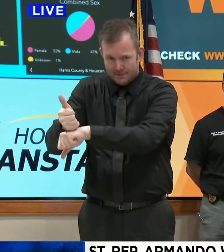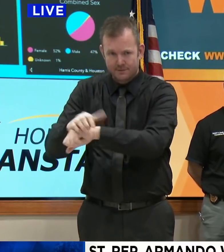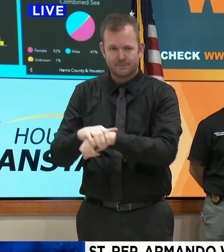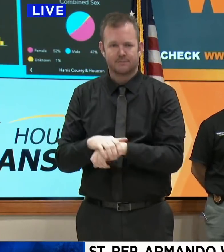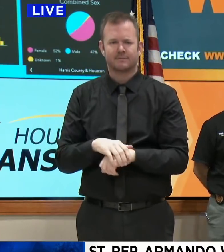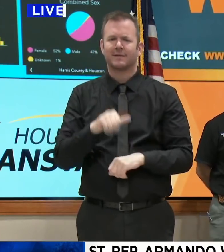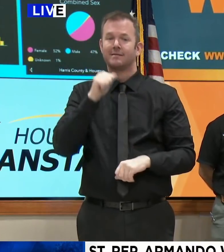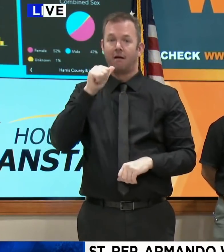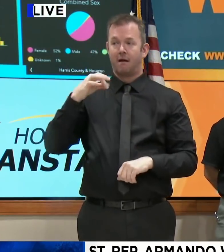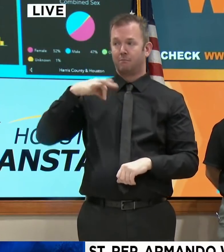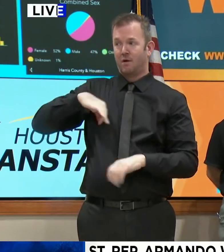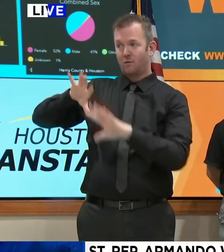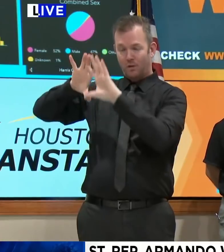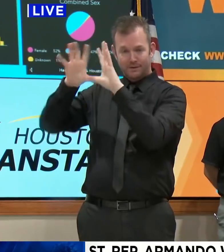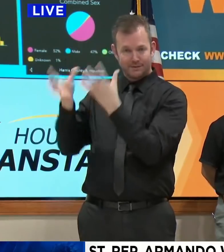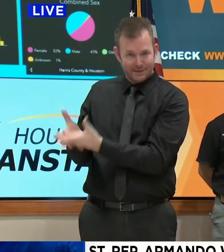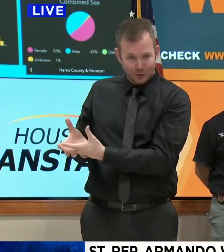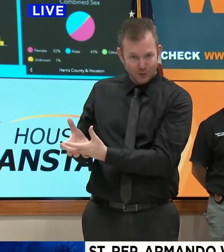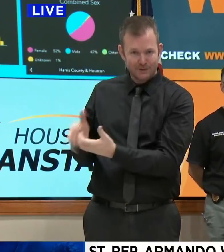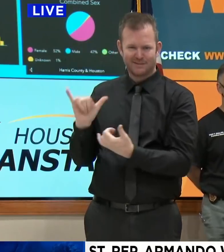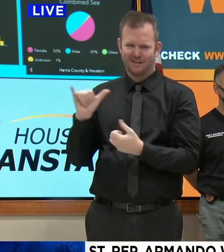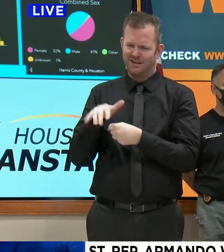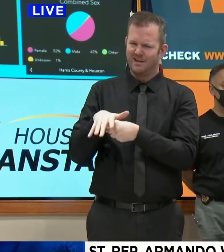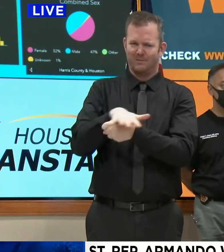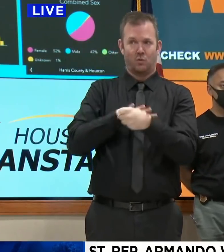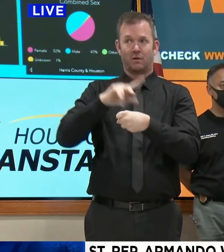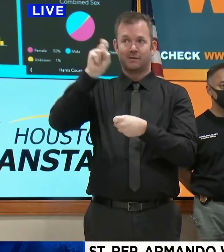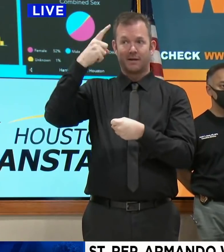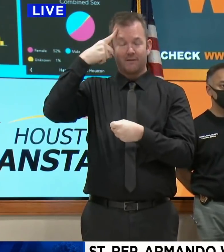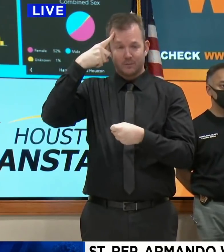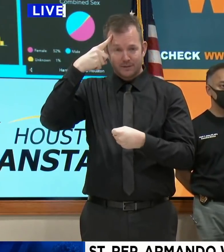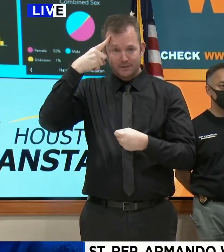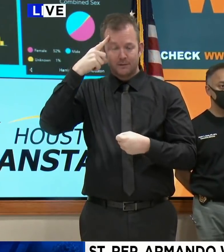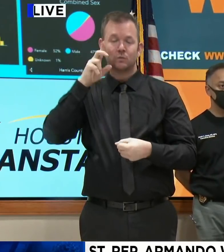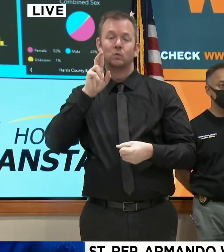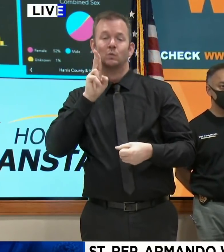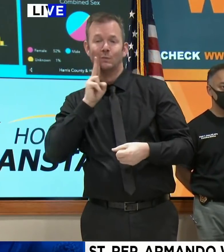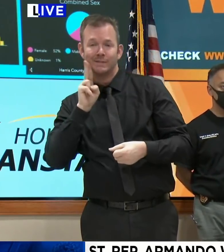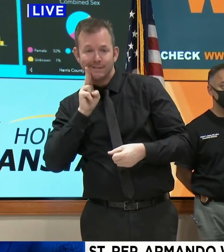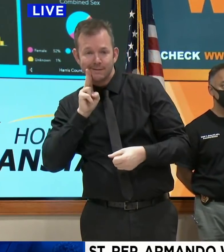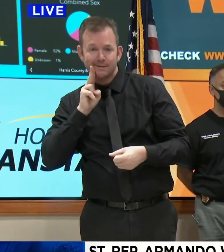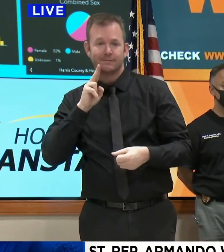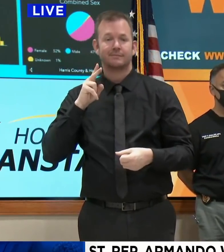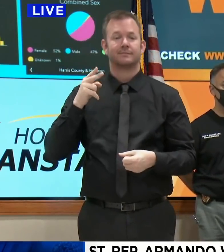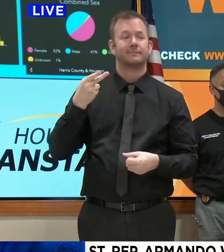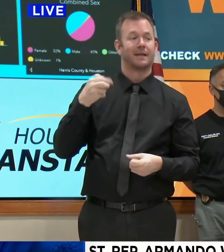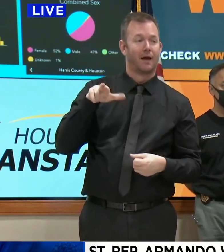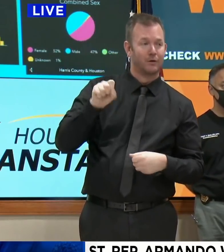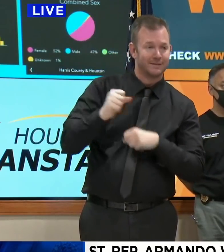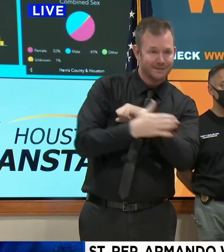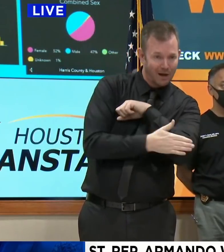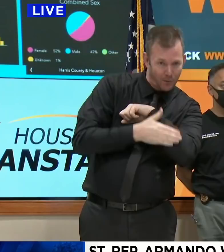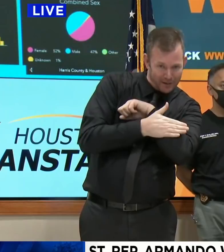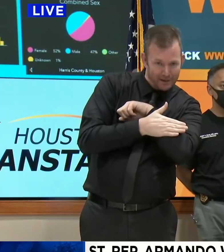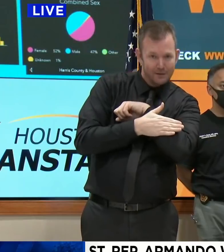this effort including from the private sector the land therapy private sector the land therapy faith faith based organizations nonprofits based organizations nonprofits and local governments from the